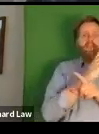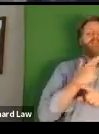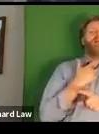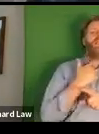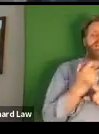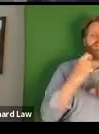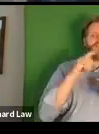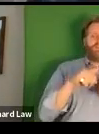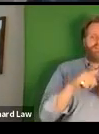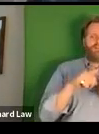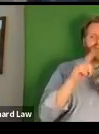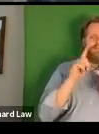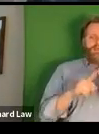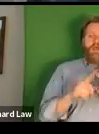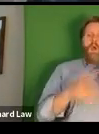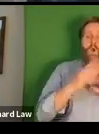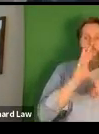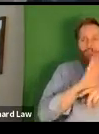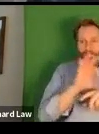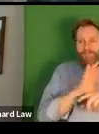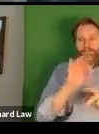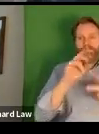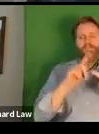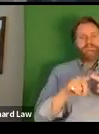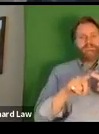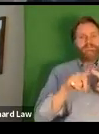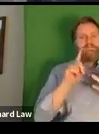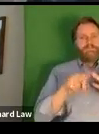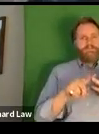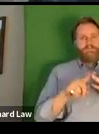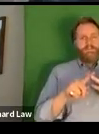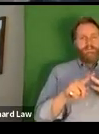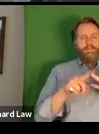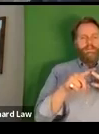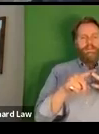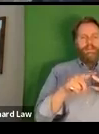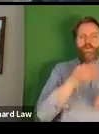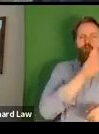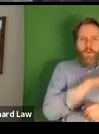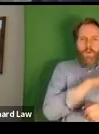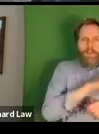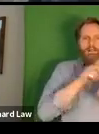Office HQ, Sopra Steria Newport and Liverpool so welcome to all of you as